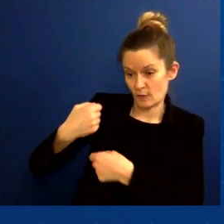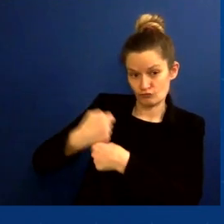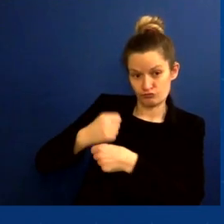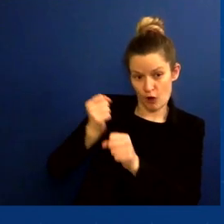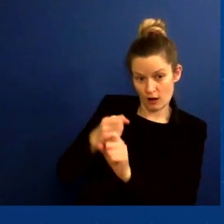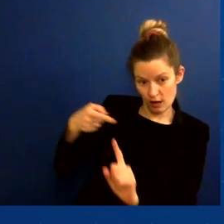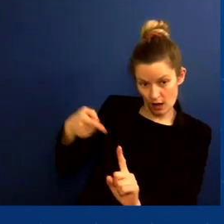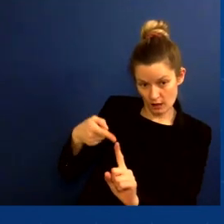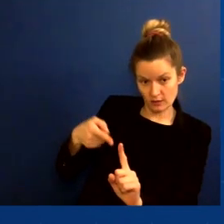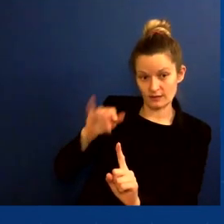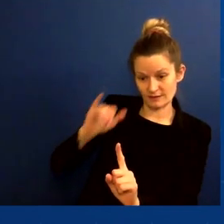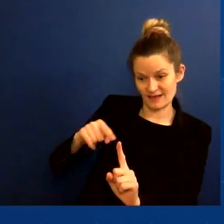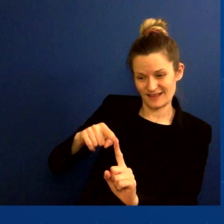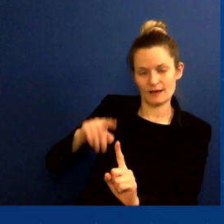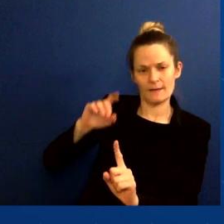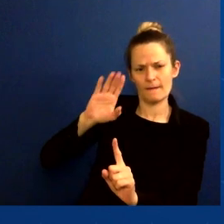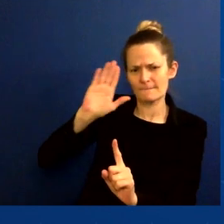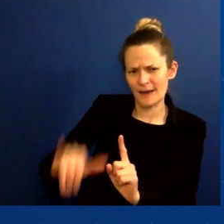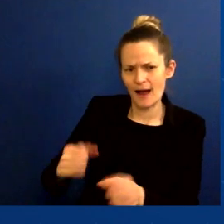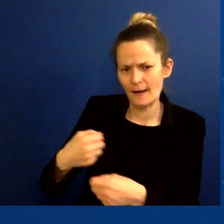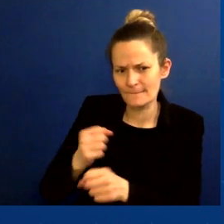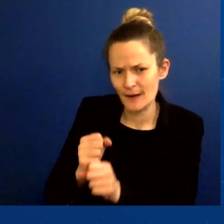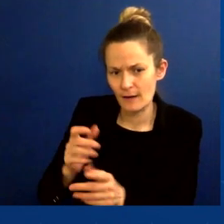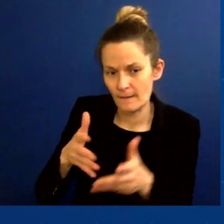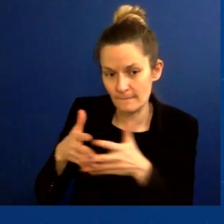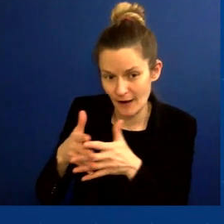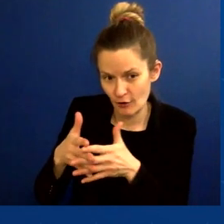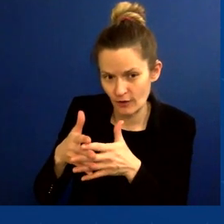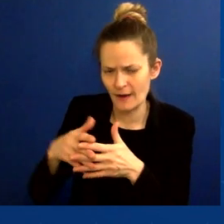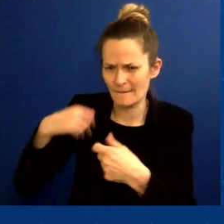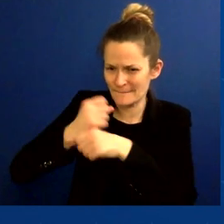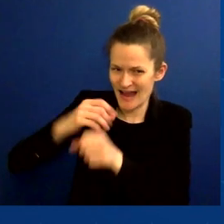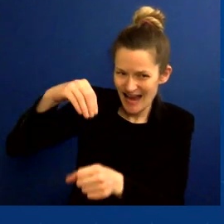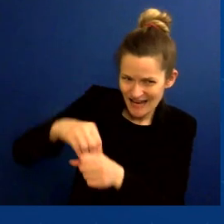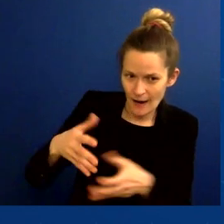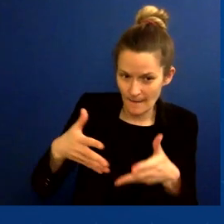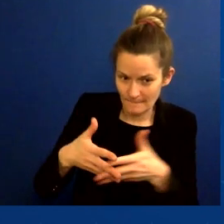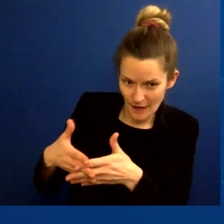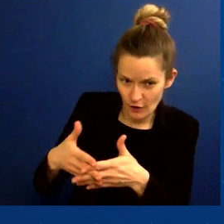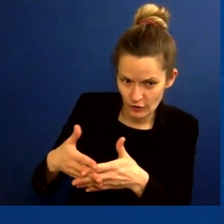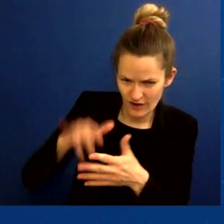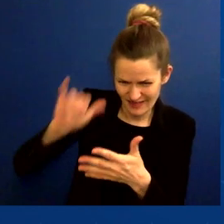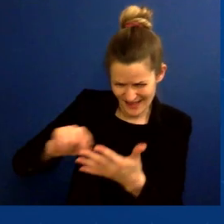was made in America and all of its component parts are made in America, we ain't buying it.